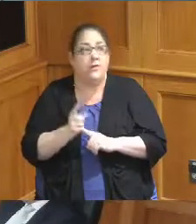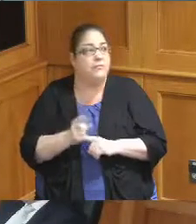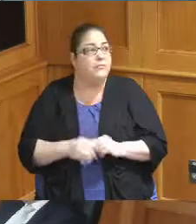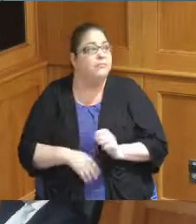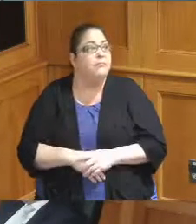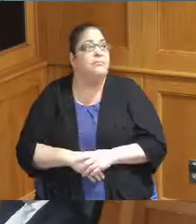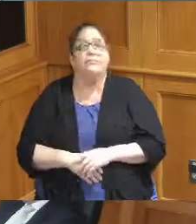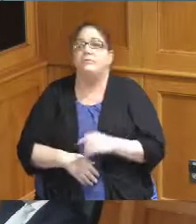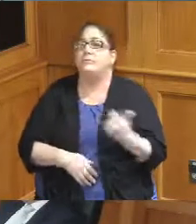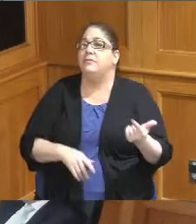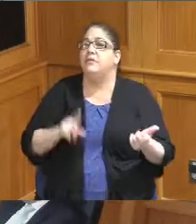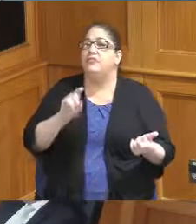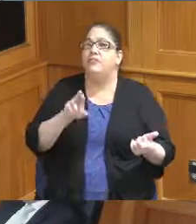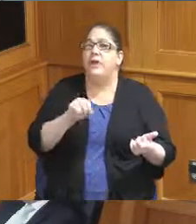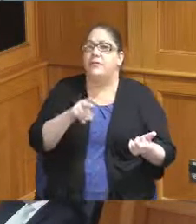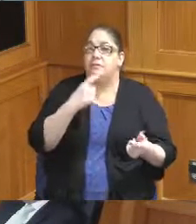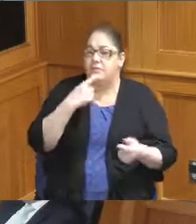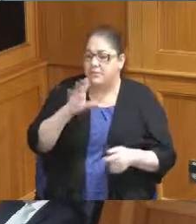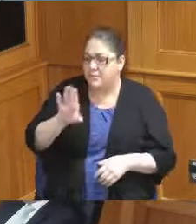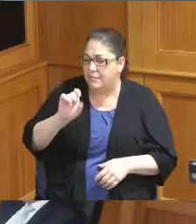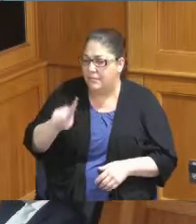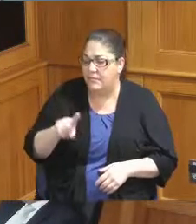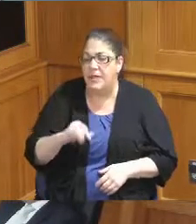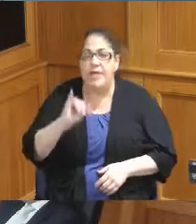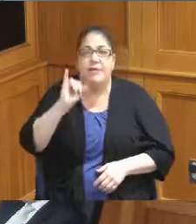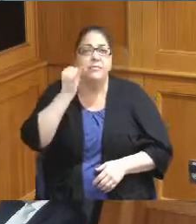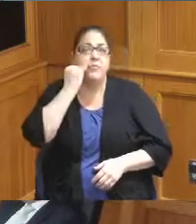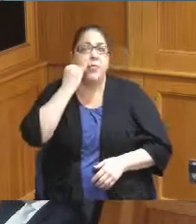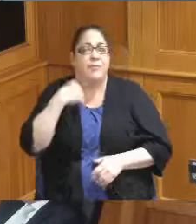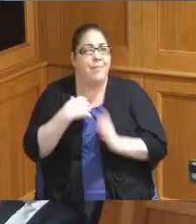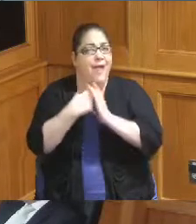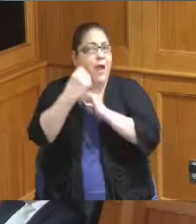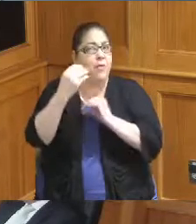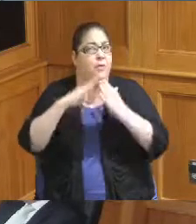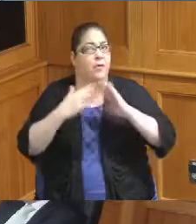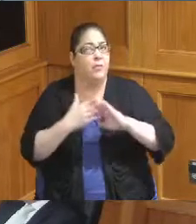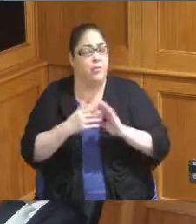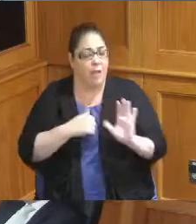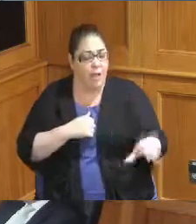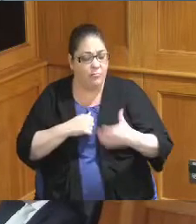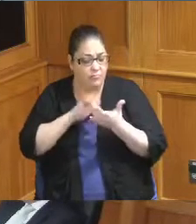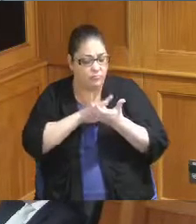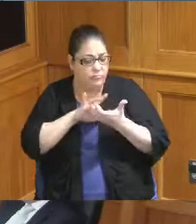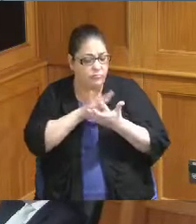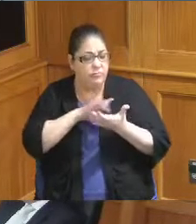other question so if I'm a person out in the community and I'm calling 9-1-1 and no one's